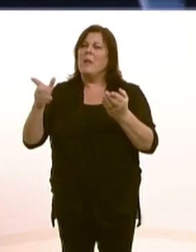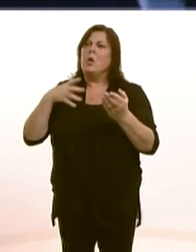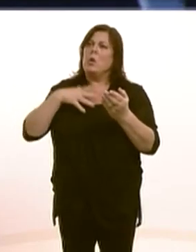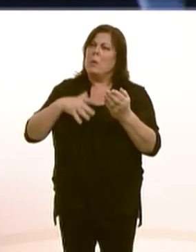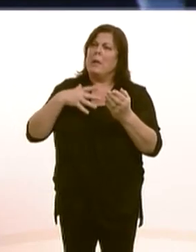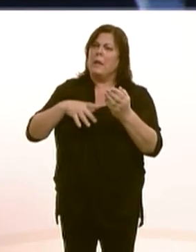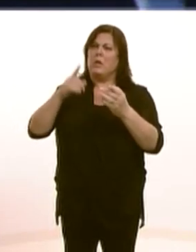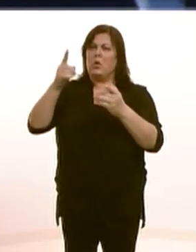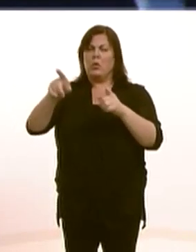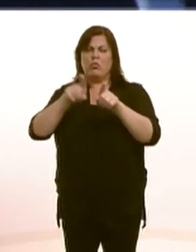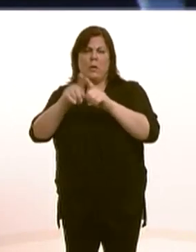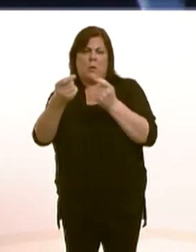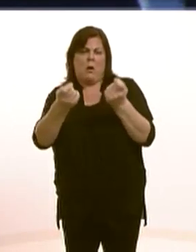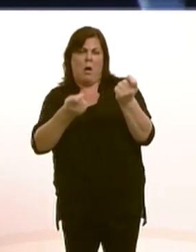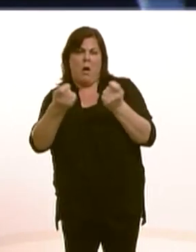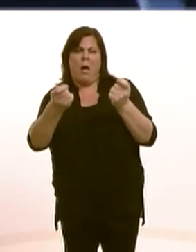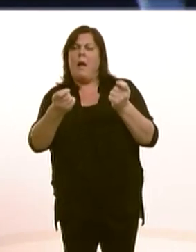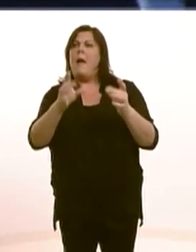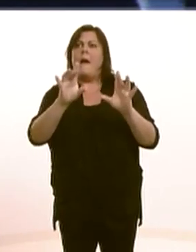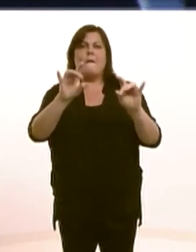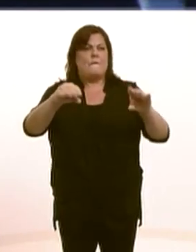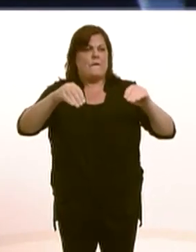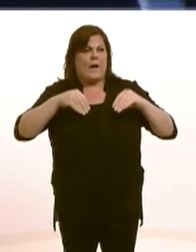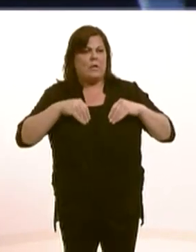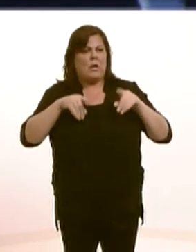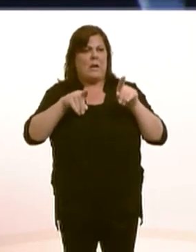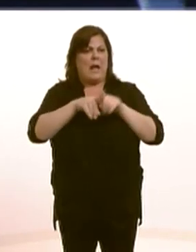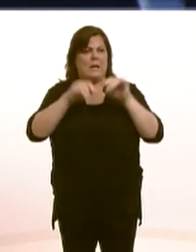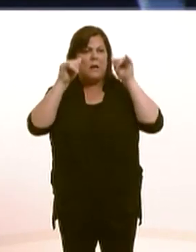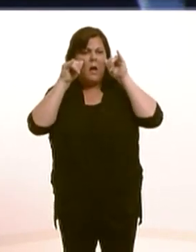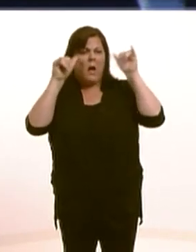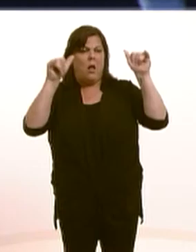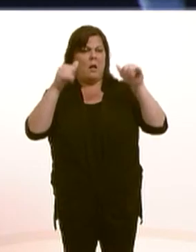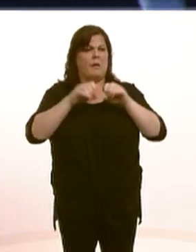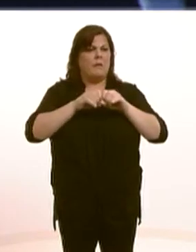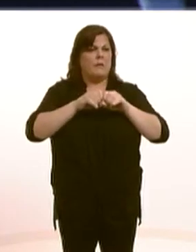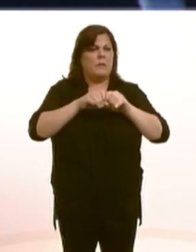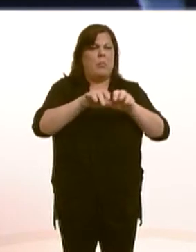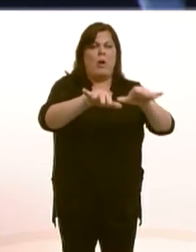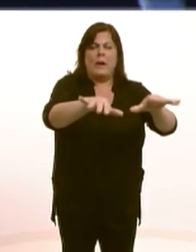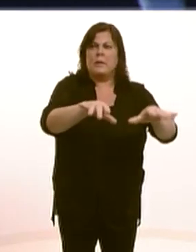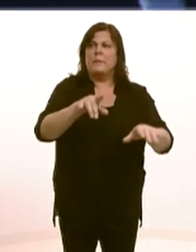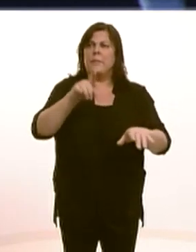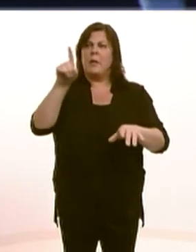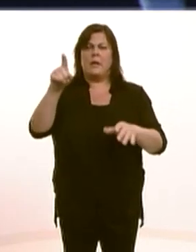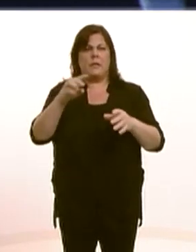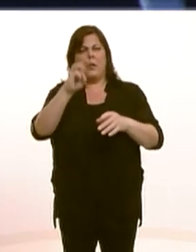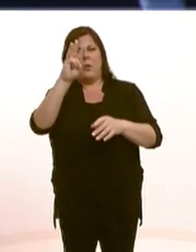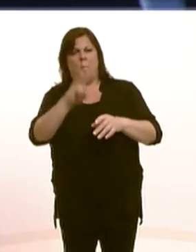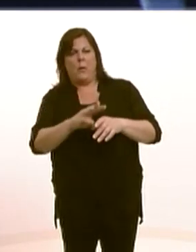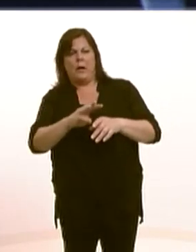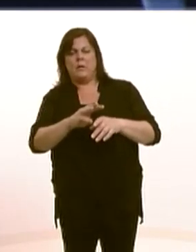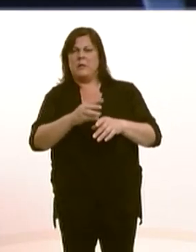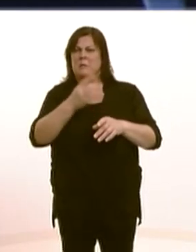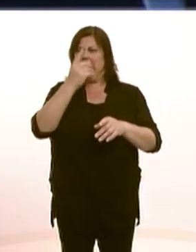of infection in cattle and wildlife, international trade negotiations for Wales could be put at significant risk.